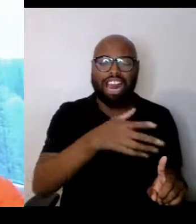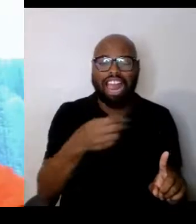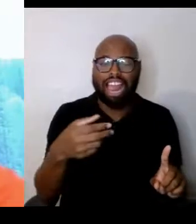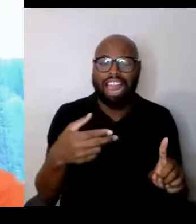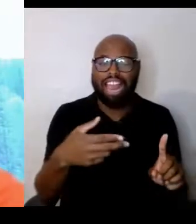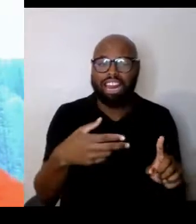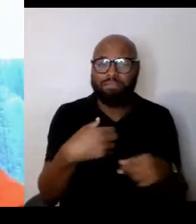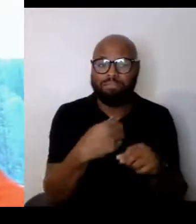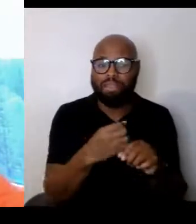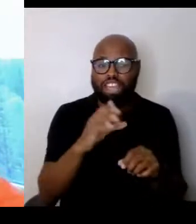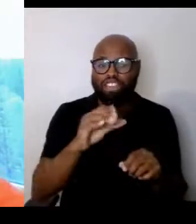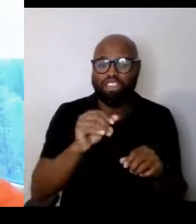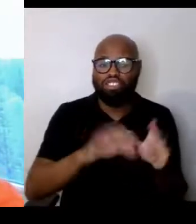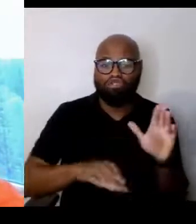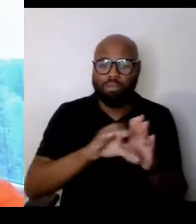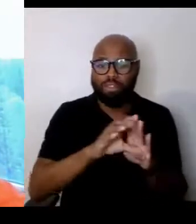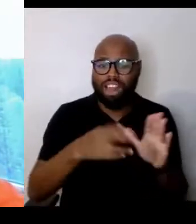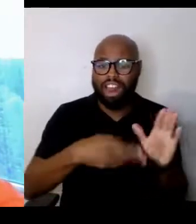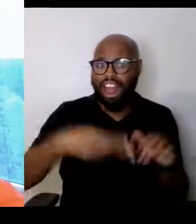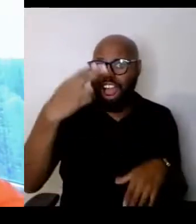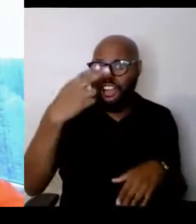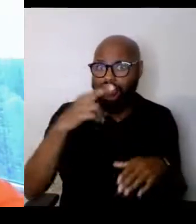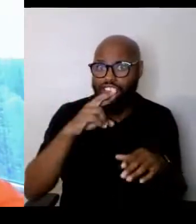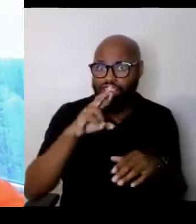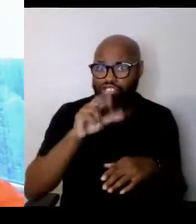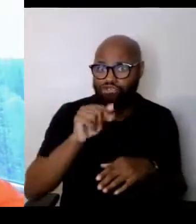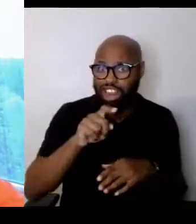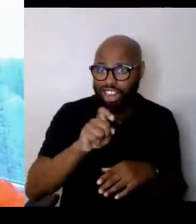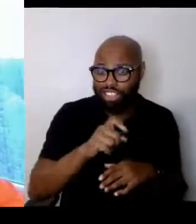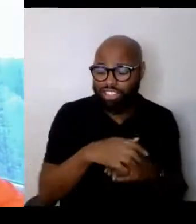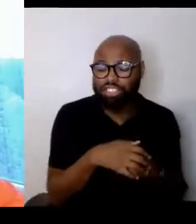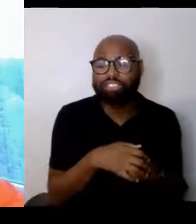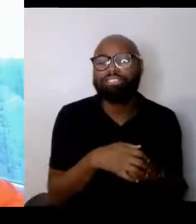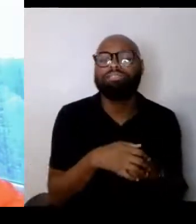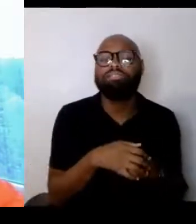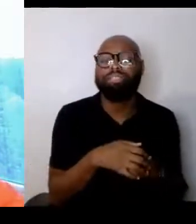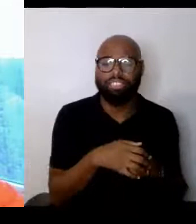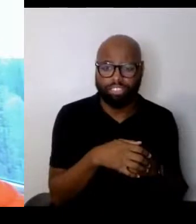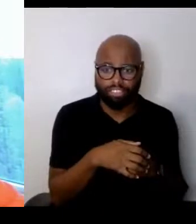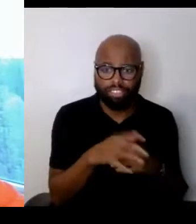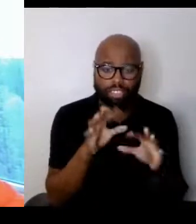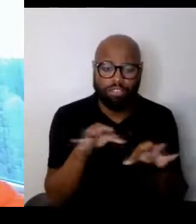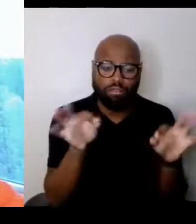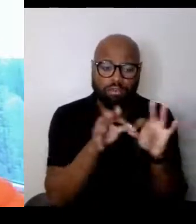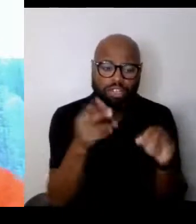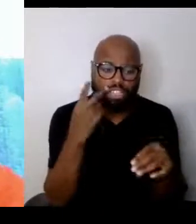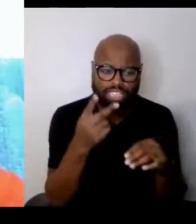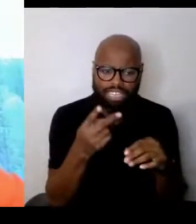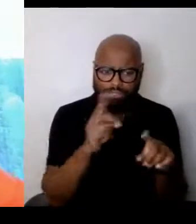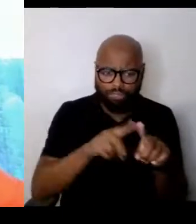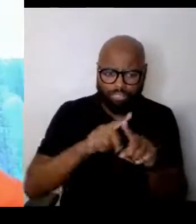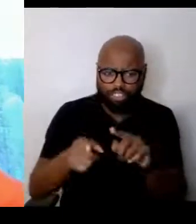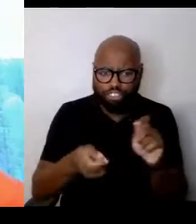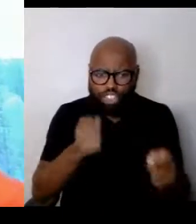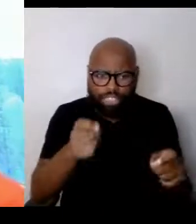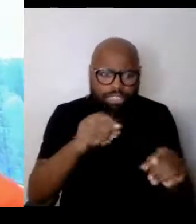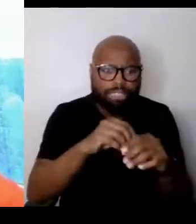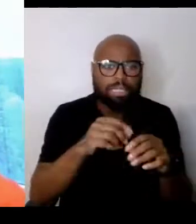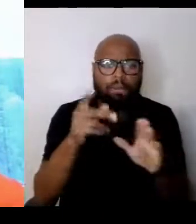that when you are seeing all of the changes and policies about who becomes deportable,